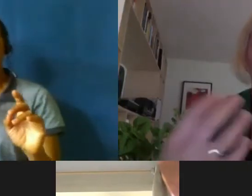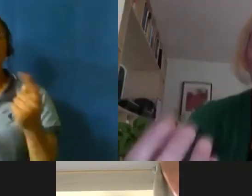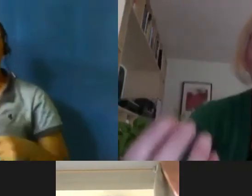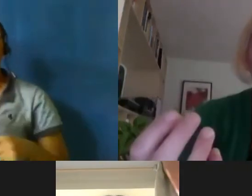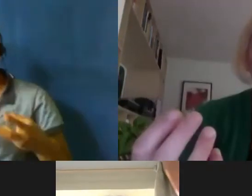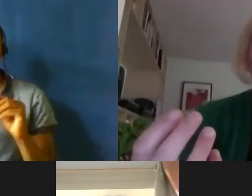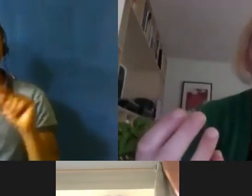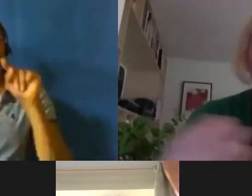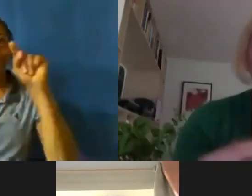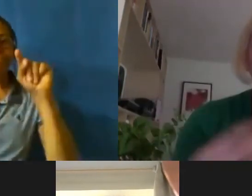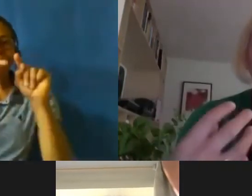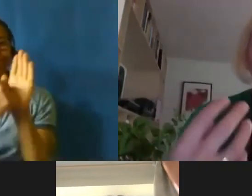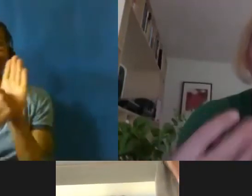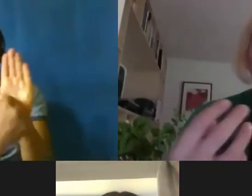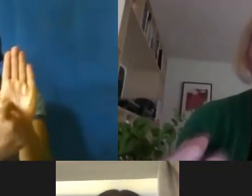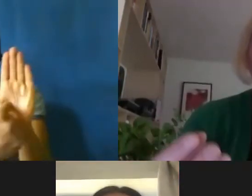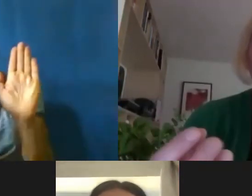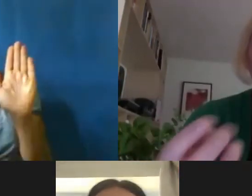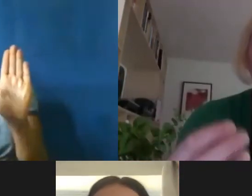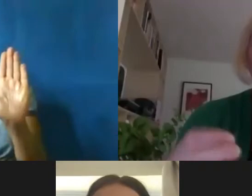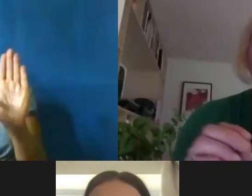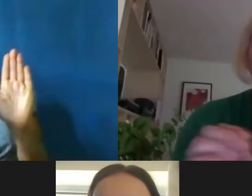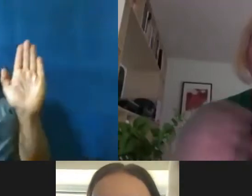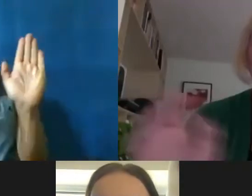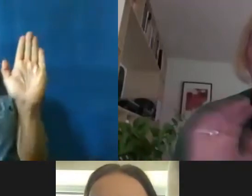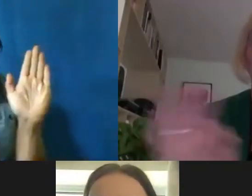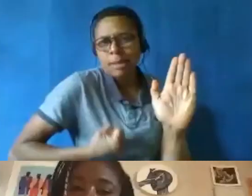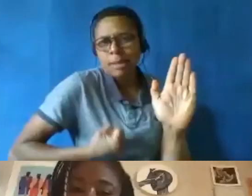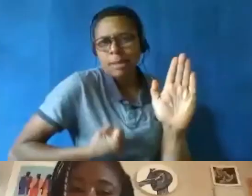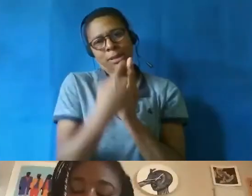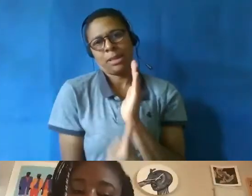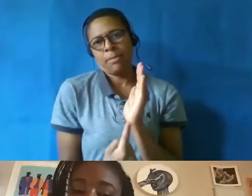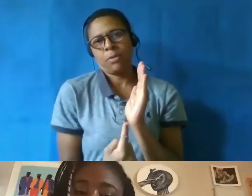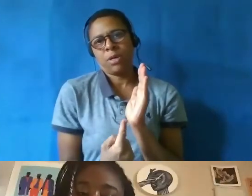handle like there's no place for it so they just so it's just sort of silenced